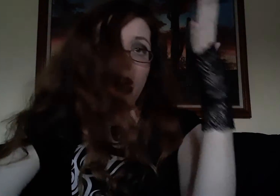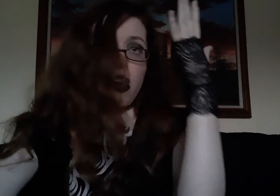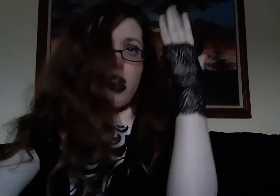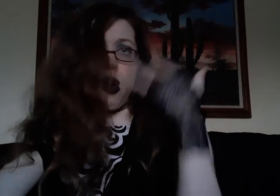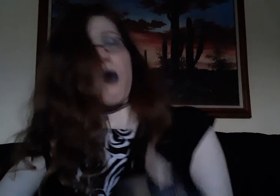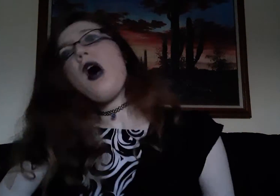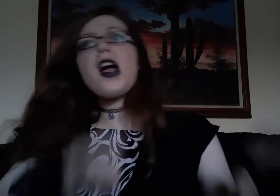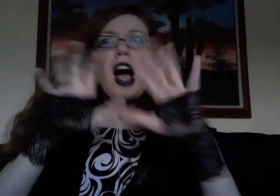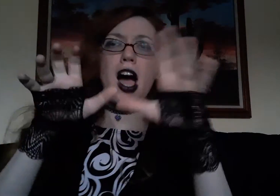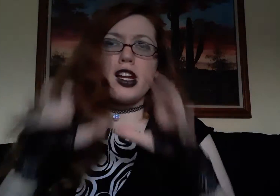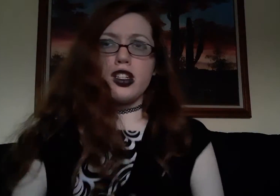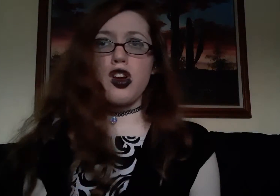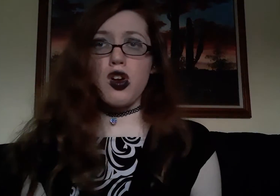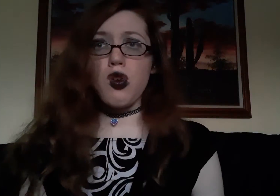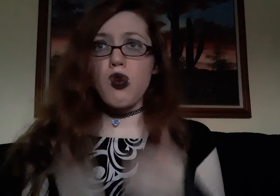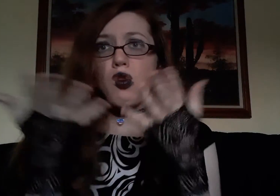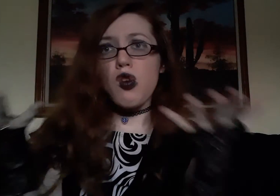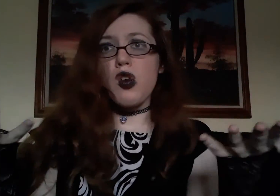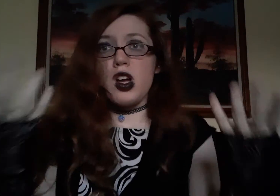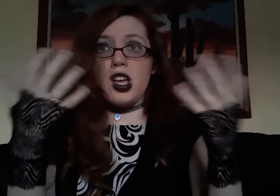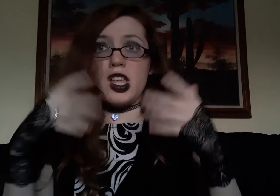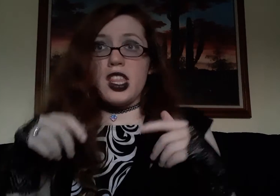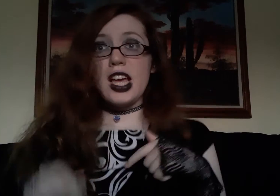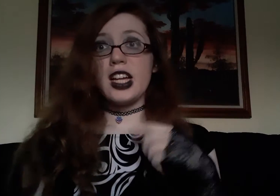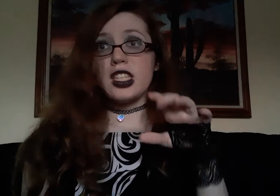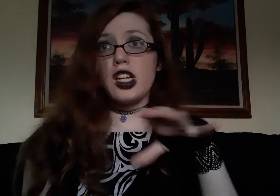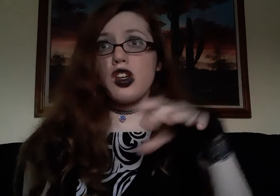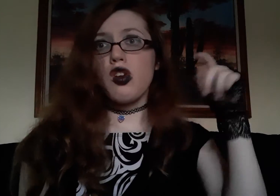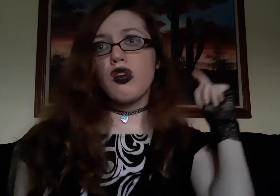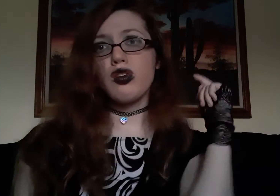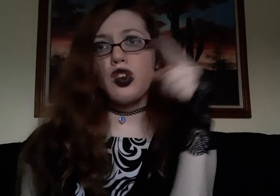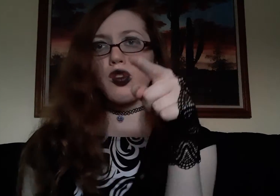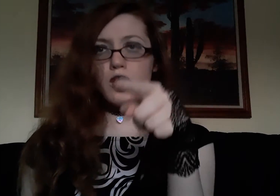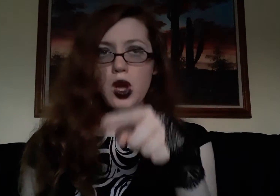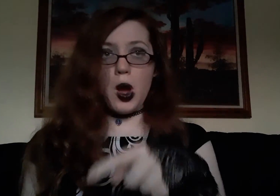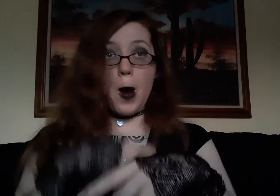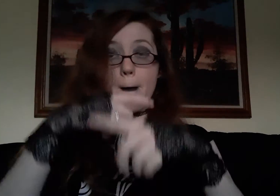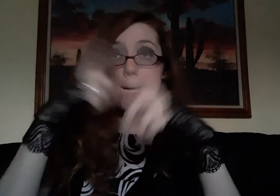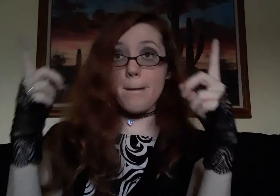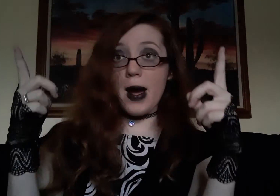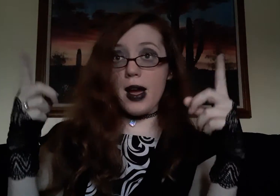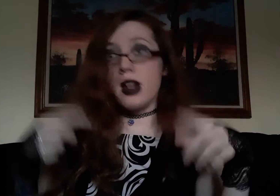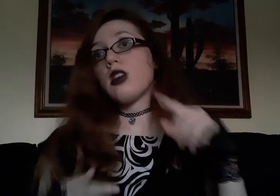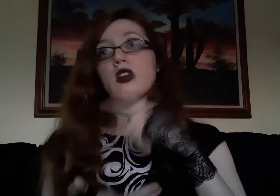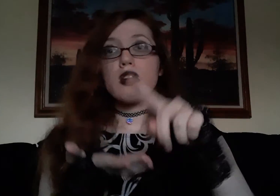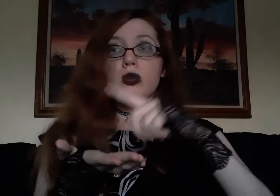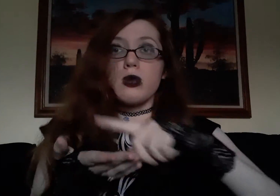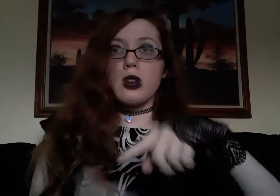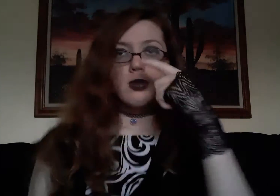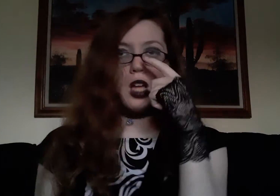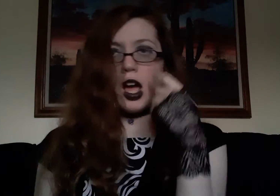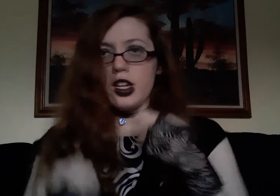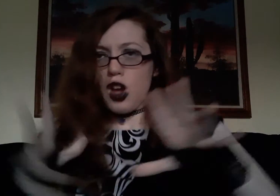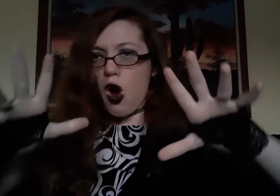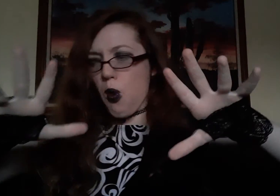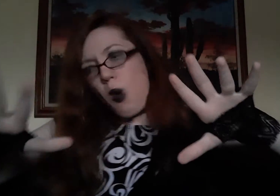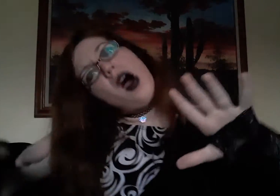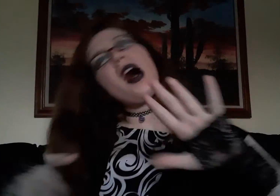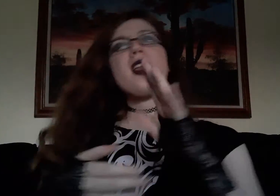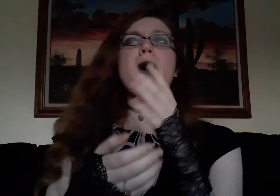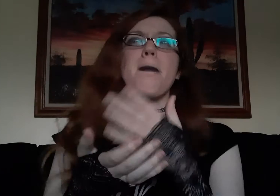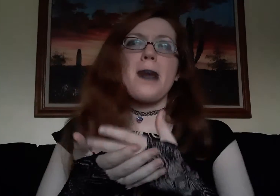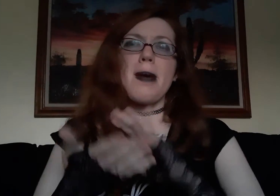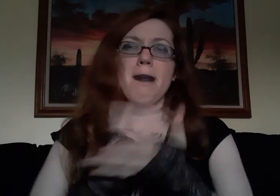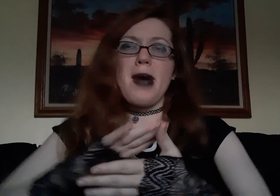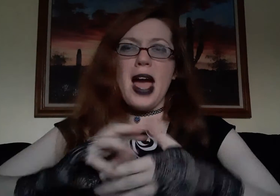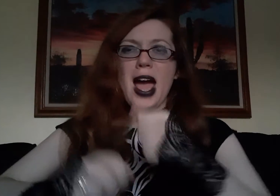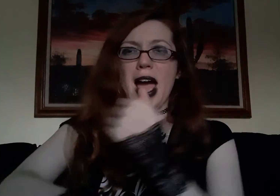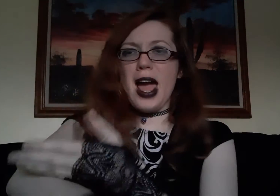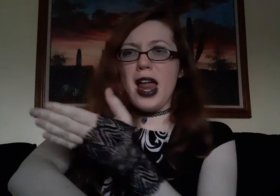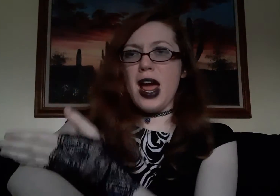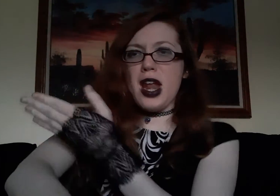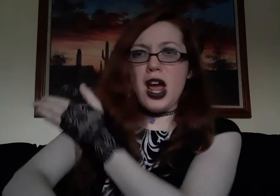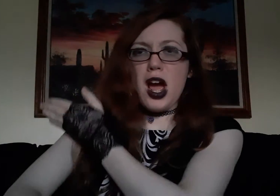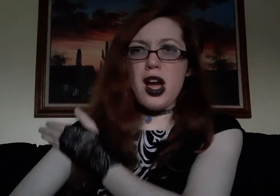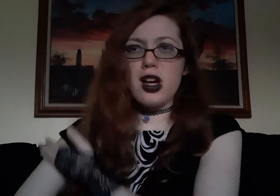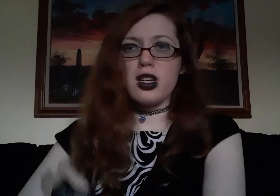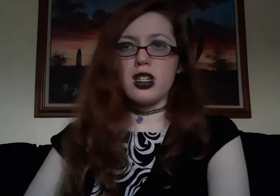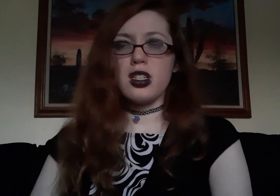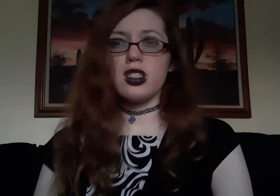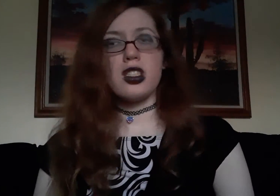Chorus